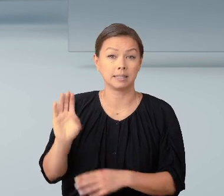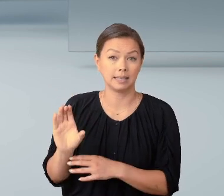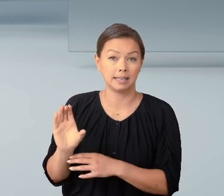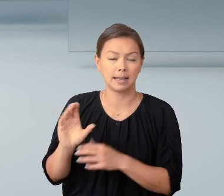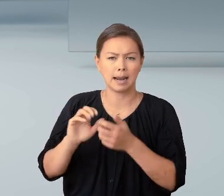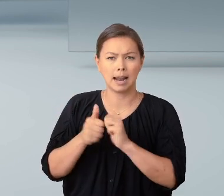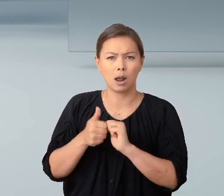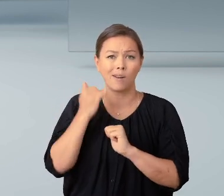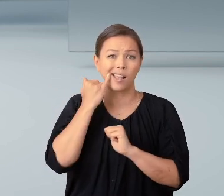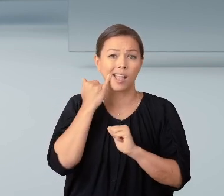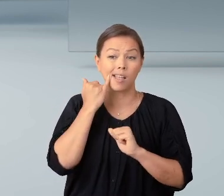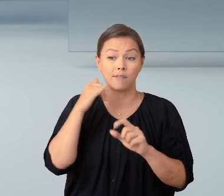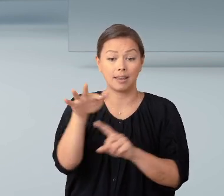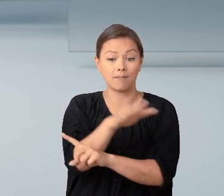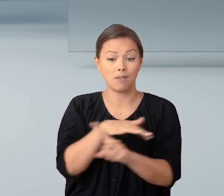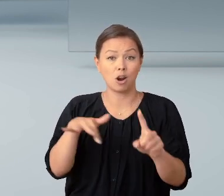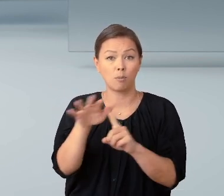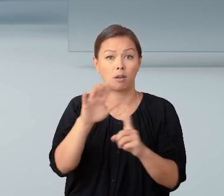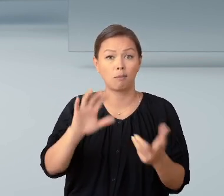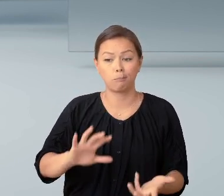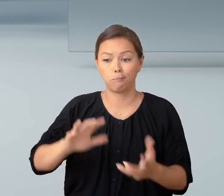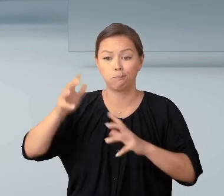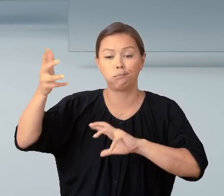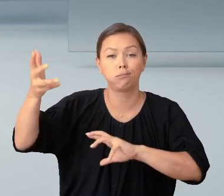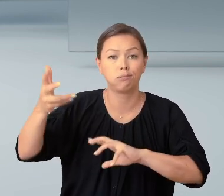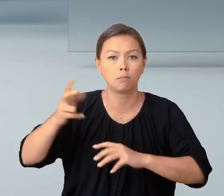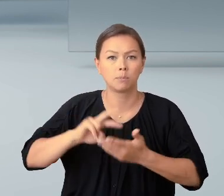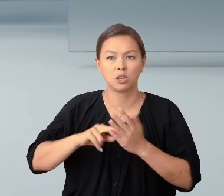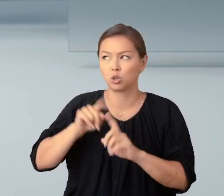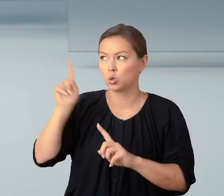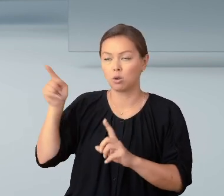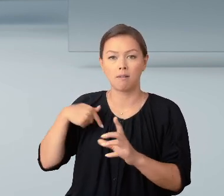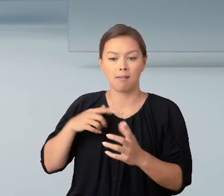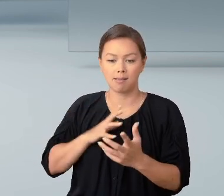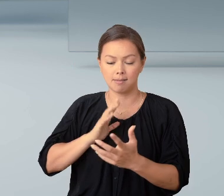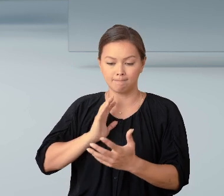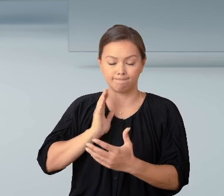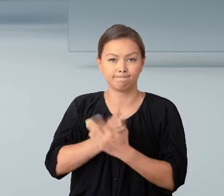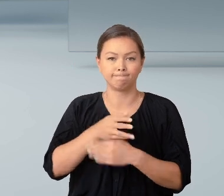challenges of disruption by enabling you to adapt faster, work smarter,